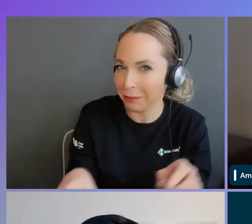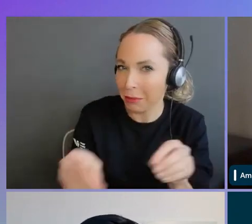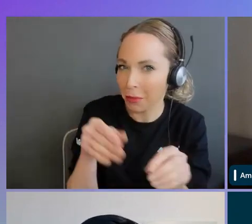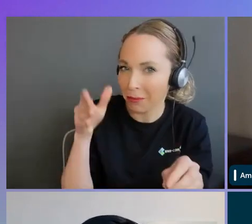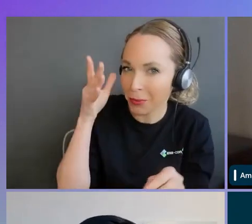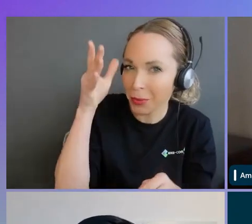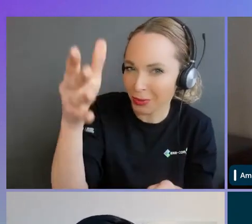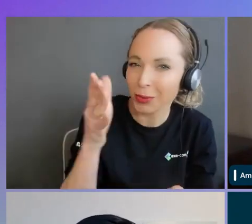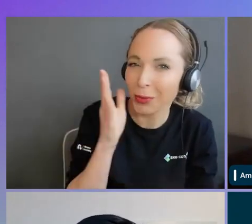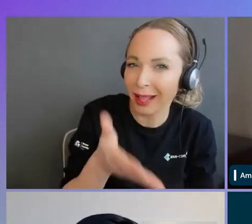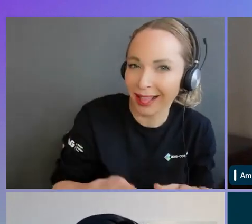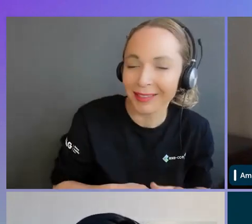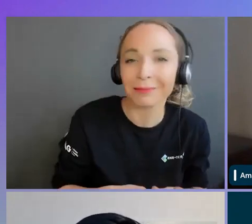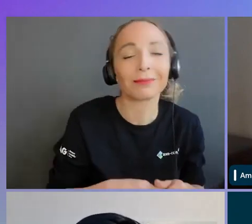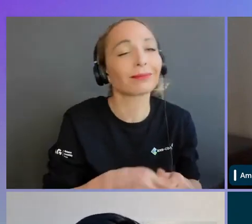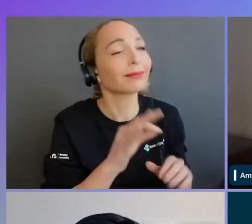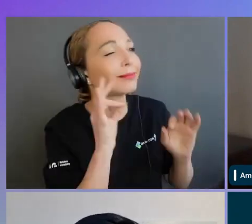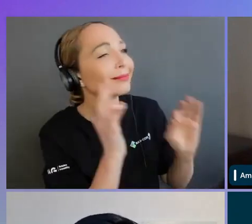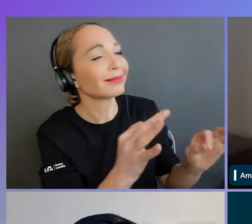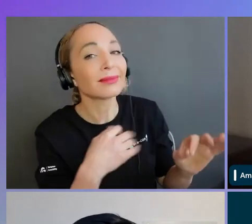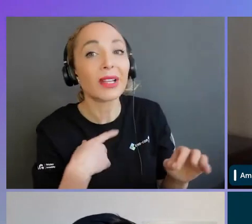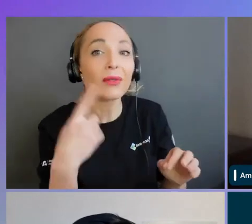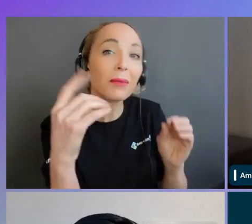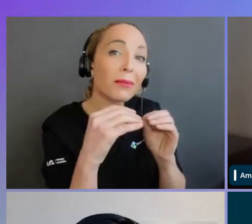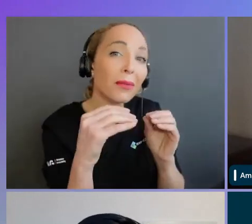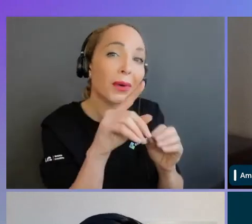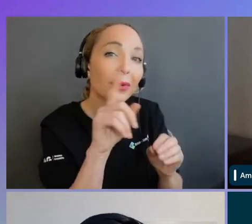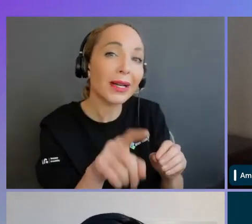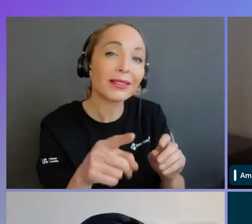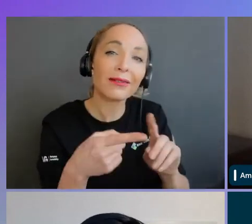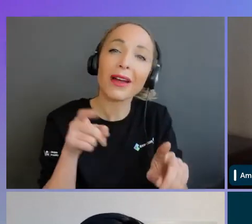from, uh, Robin on, um, said, I love the accessibility